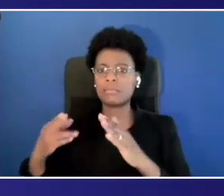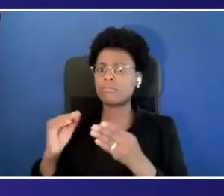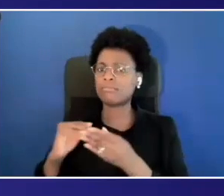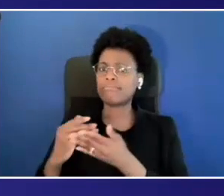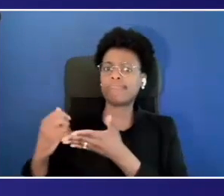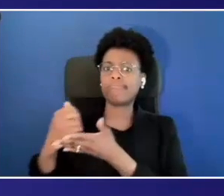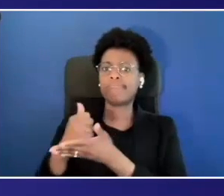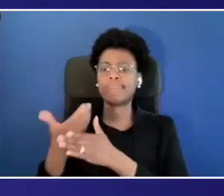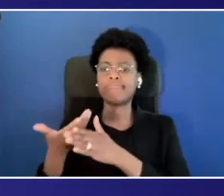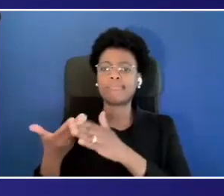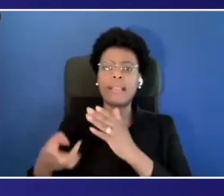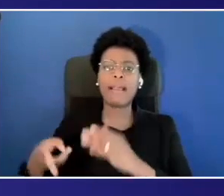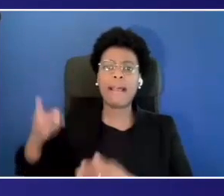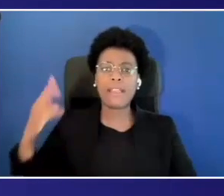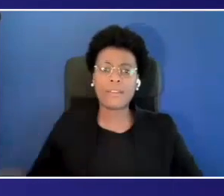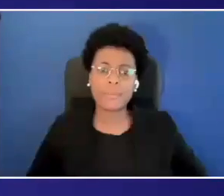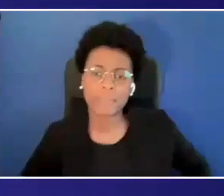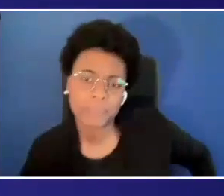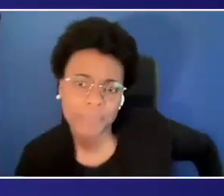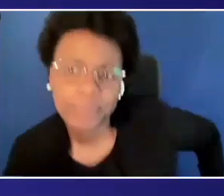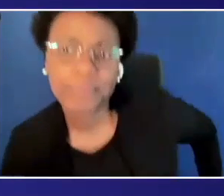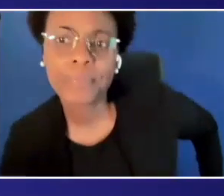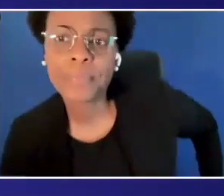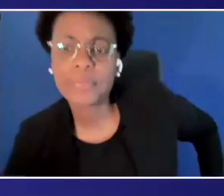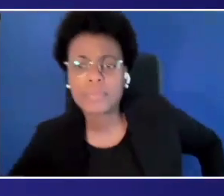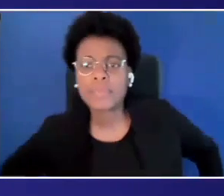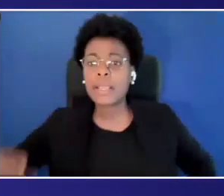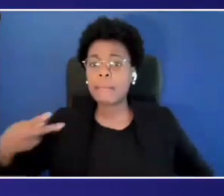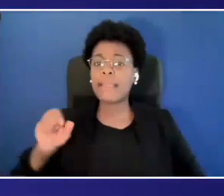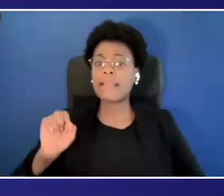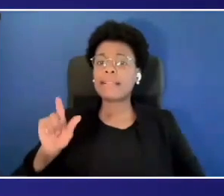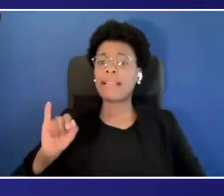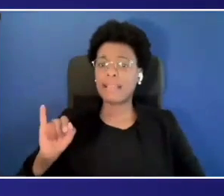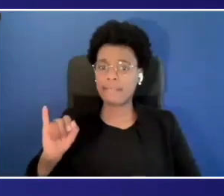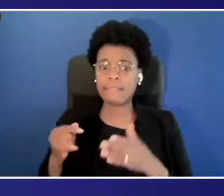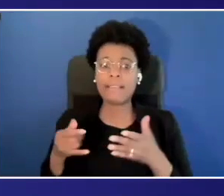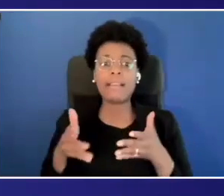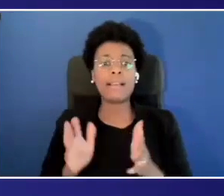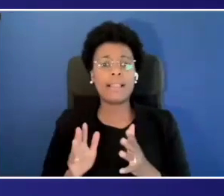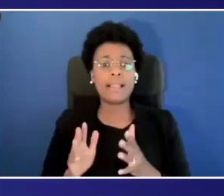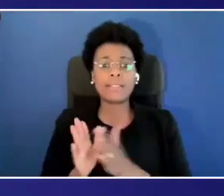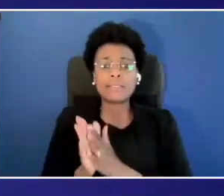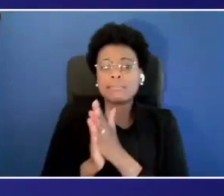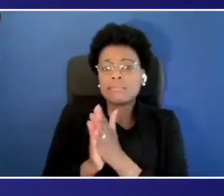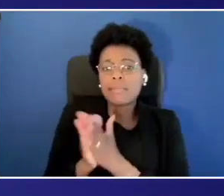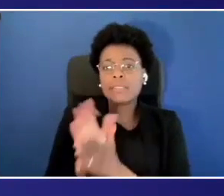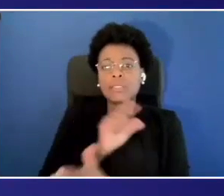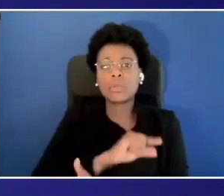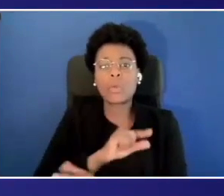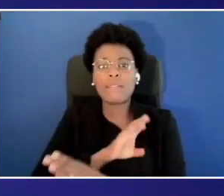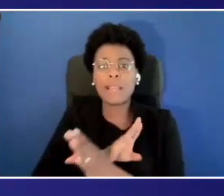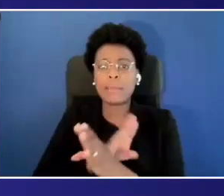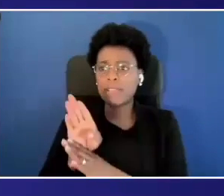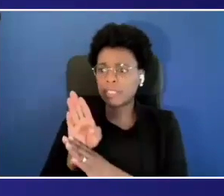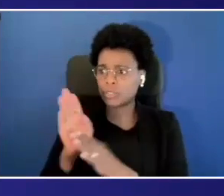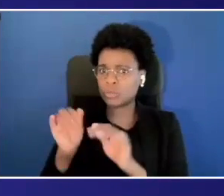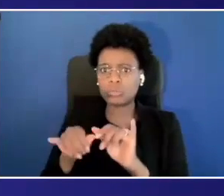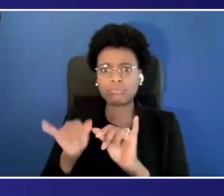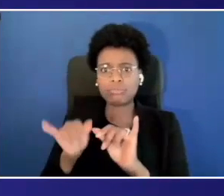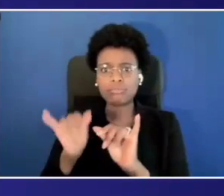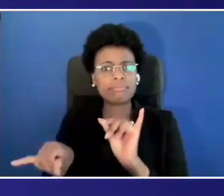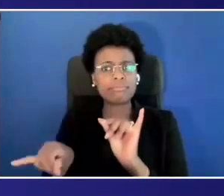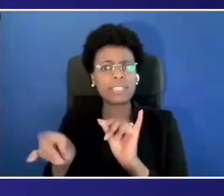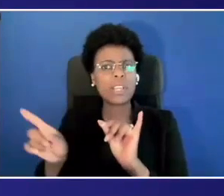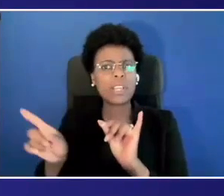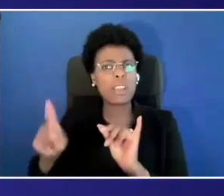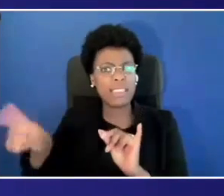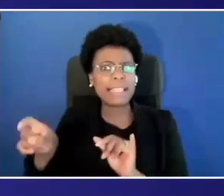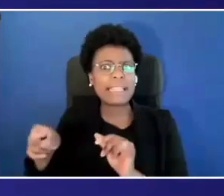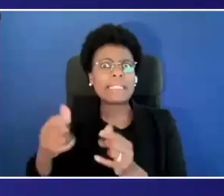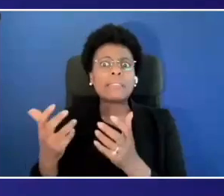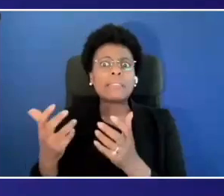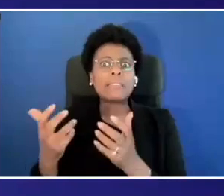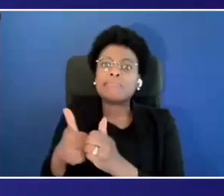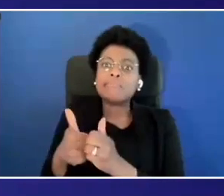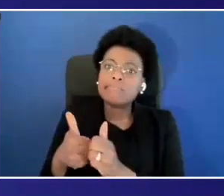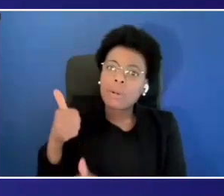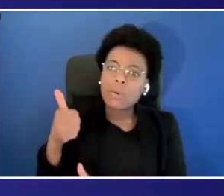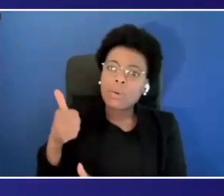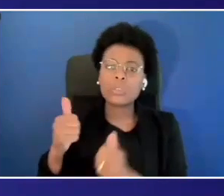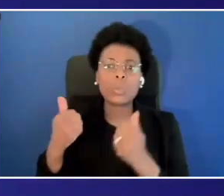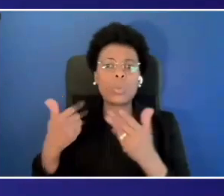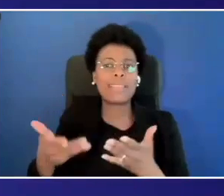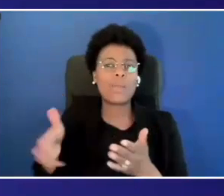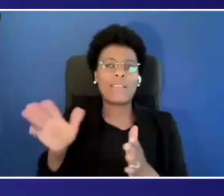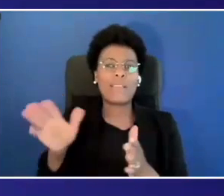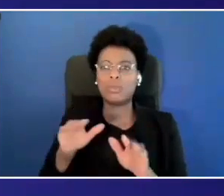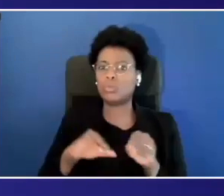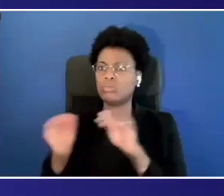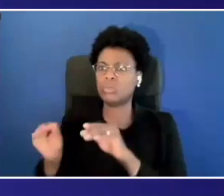PSLF allows passionate and qualified professionals to put roots down where they are needed most without being forced out by financial pressure.